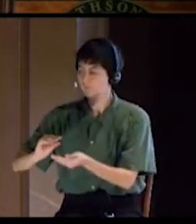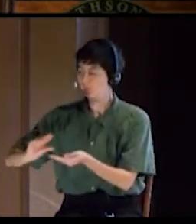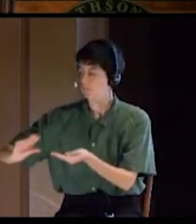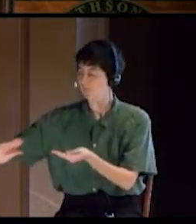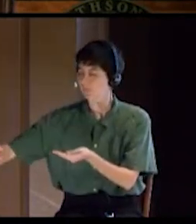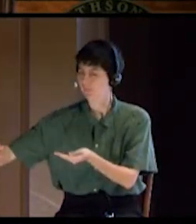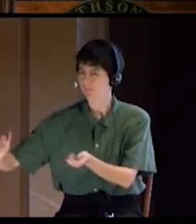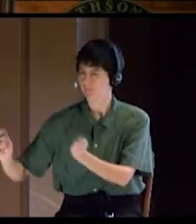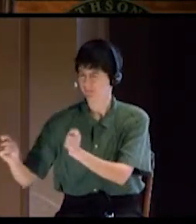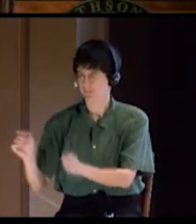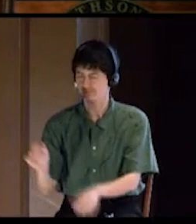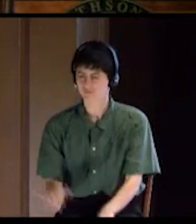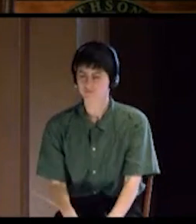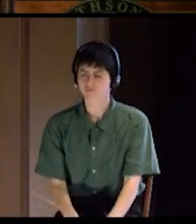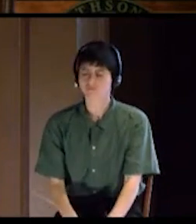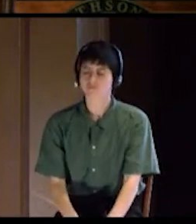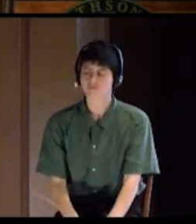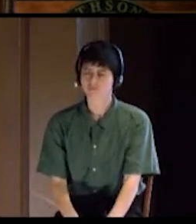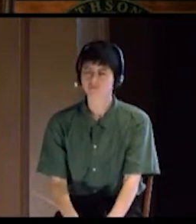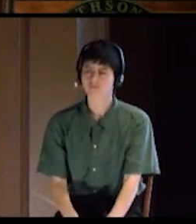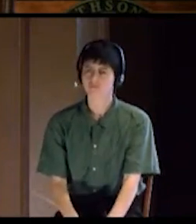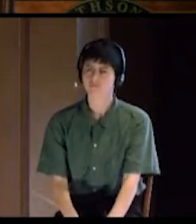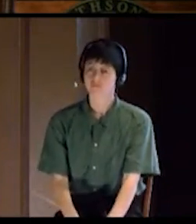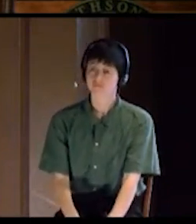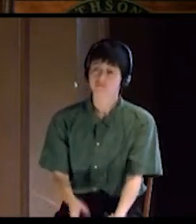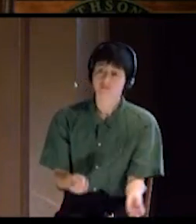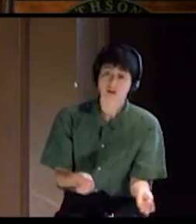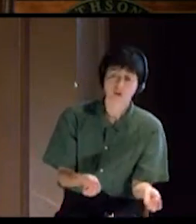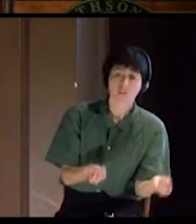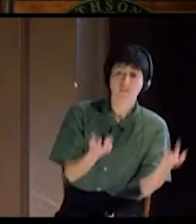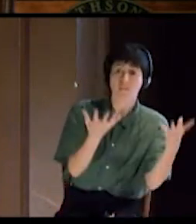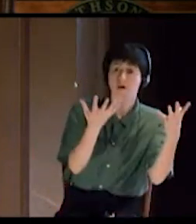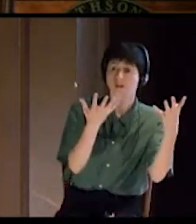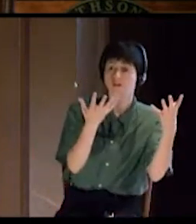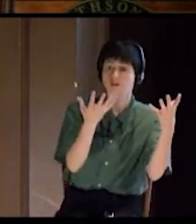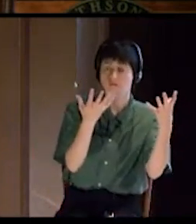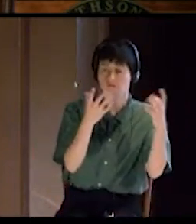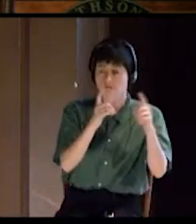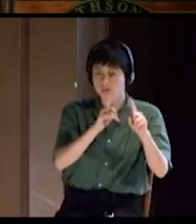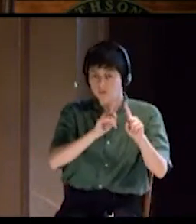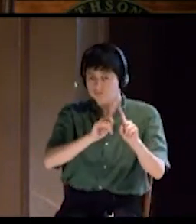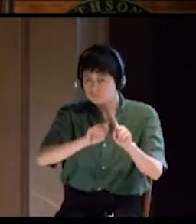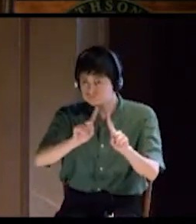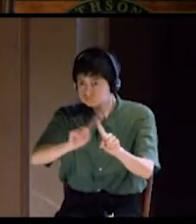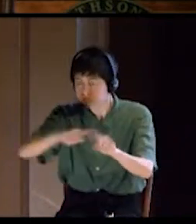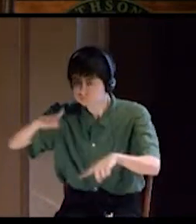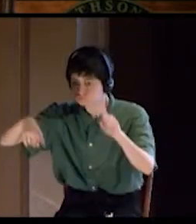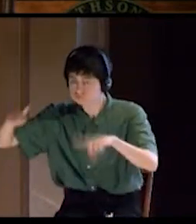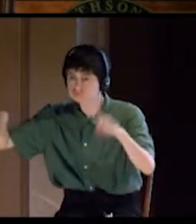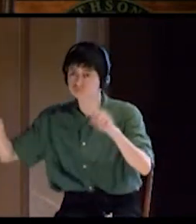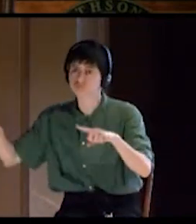and richness of other bryozoan species, so likely the things that they might be competing against